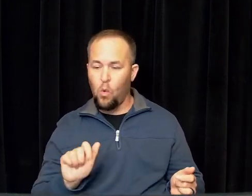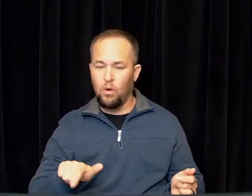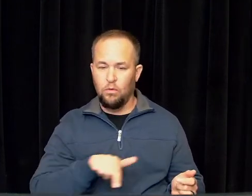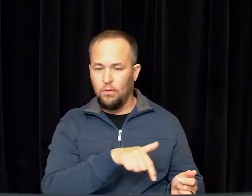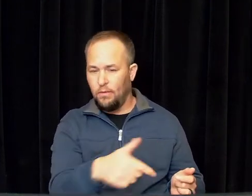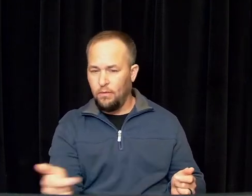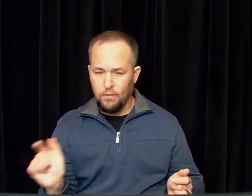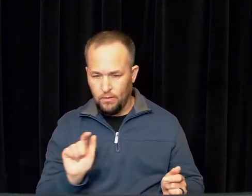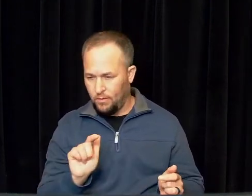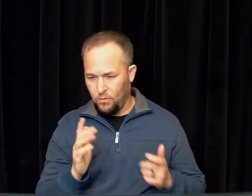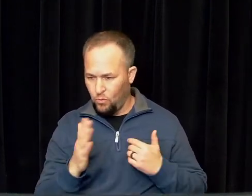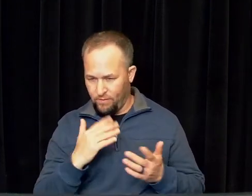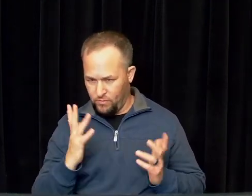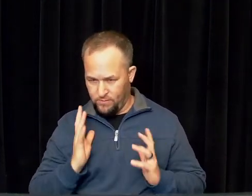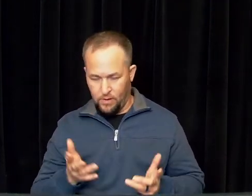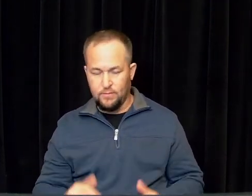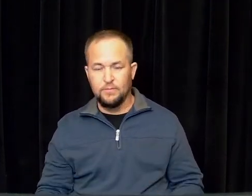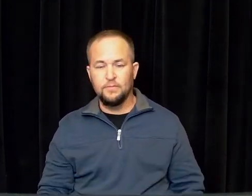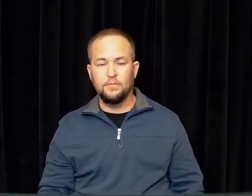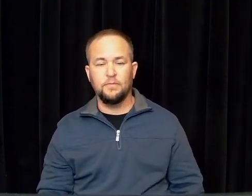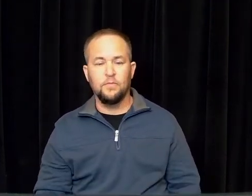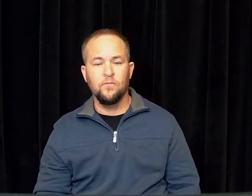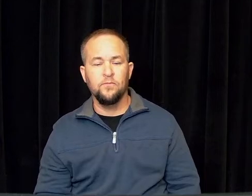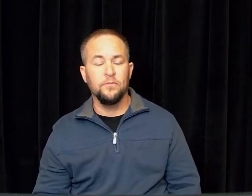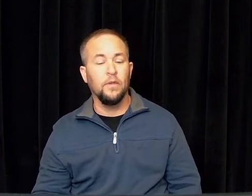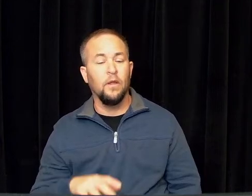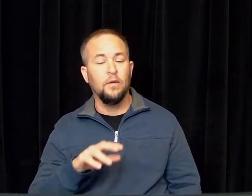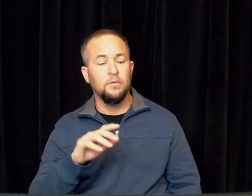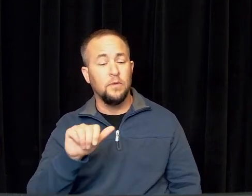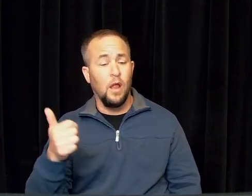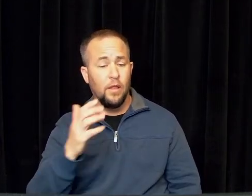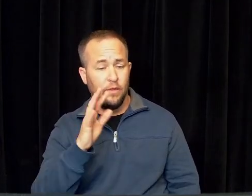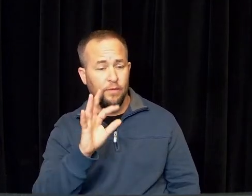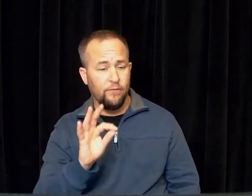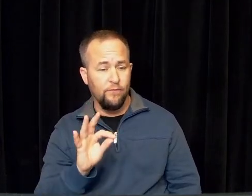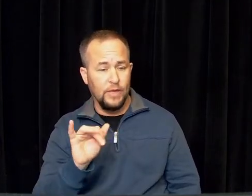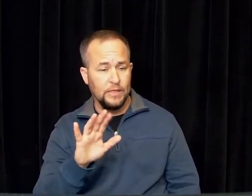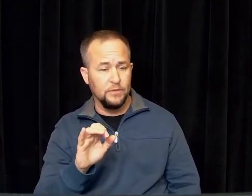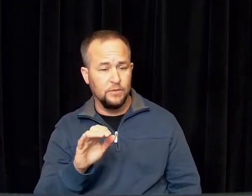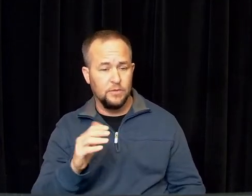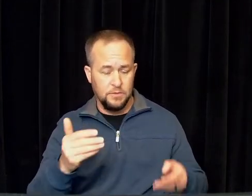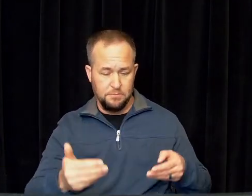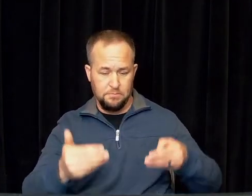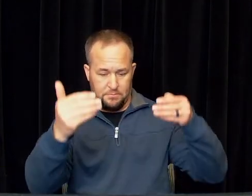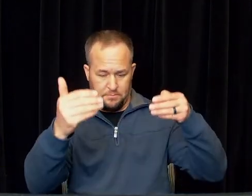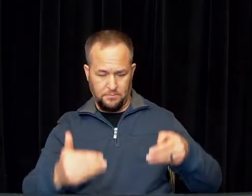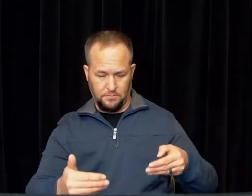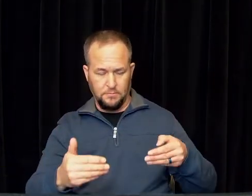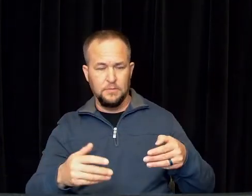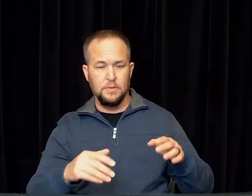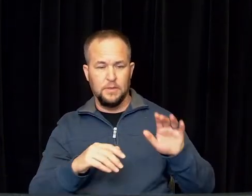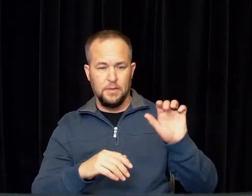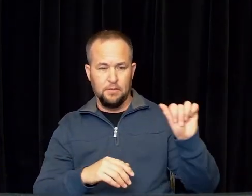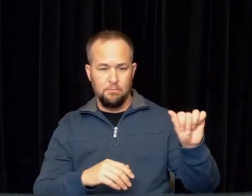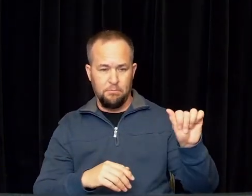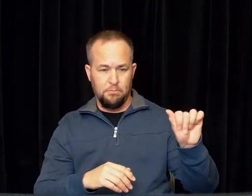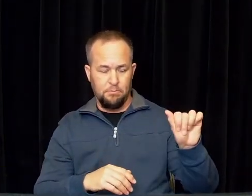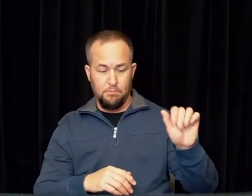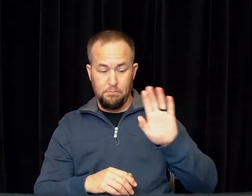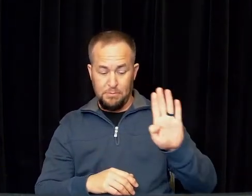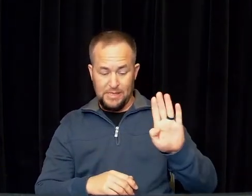Okay, let's find another face. There's a rectangle that's standing up vertically in the back BAFC